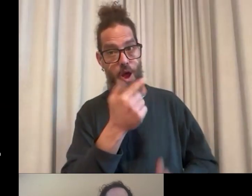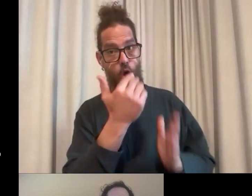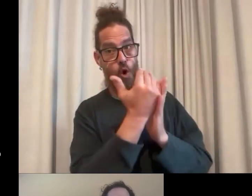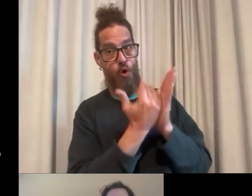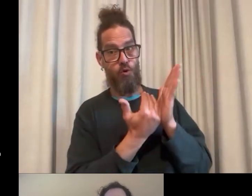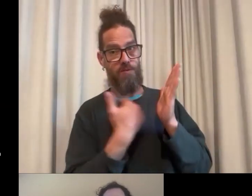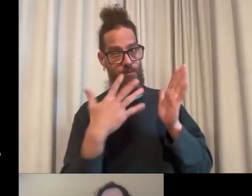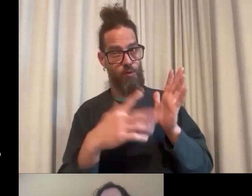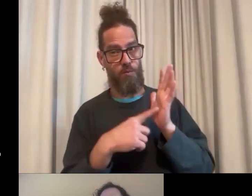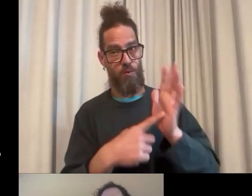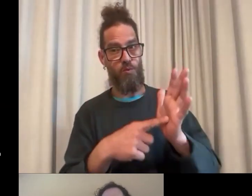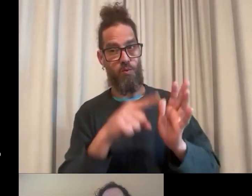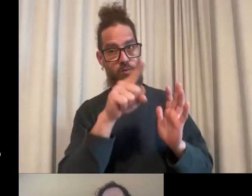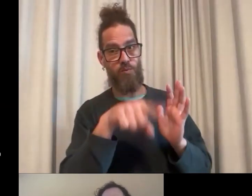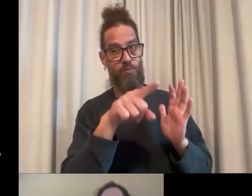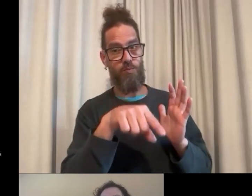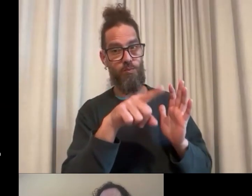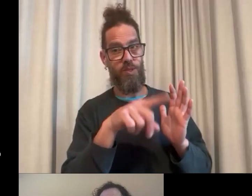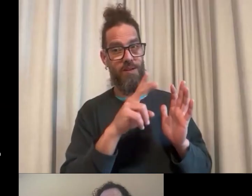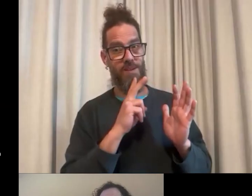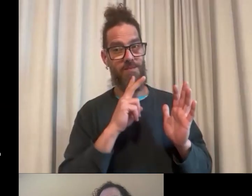I'm showing you a material from our course,